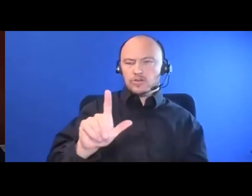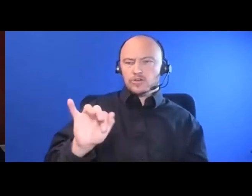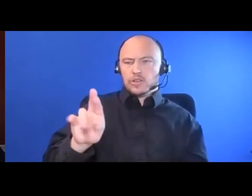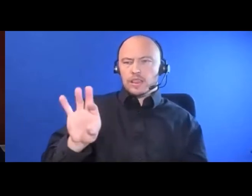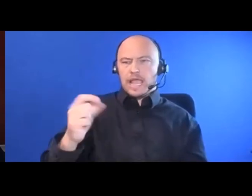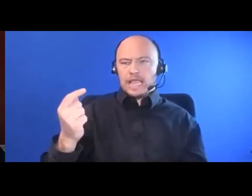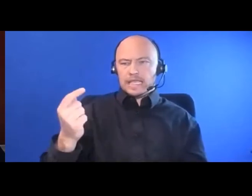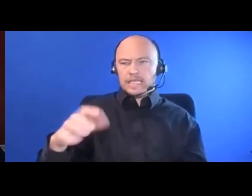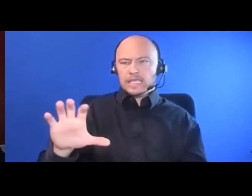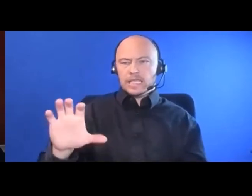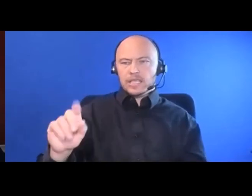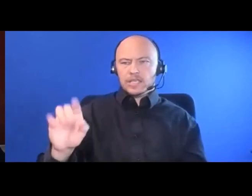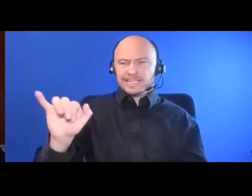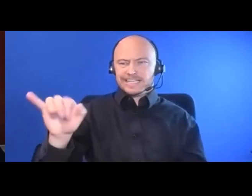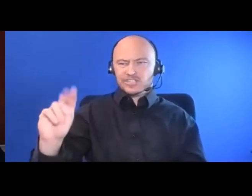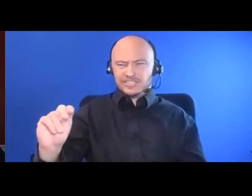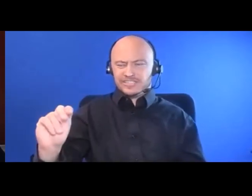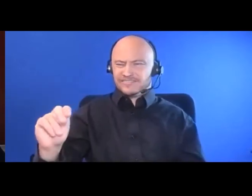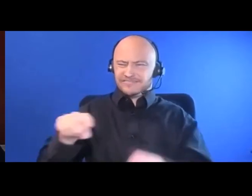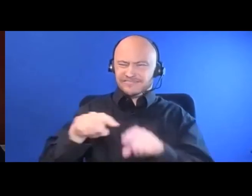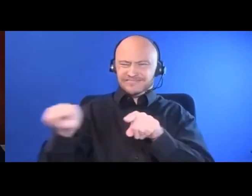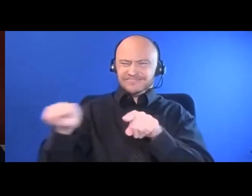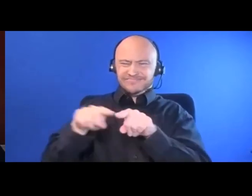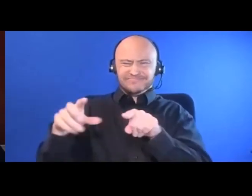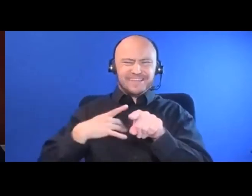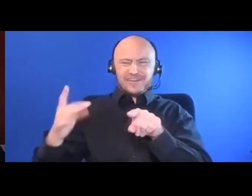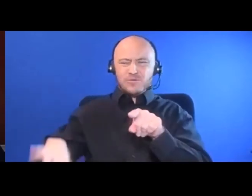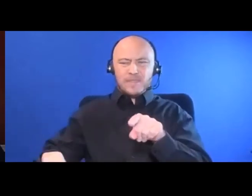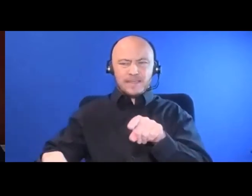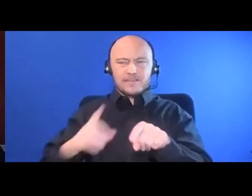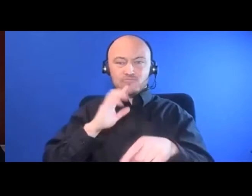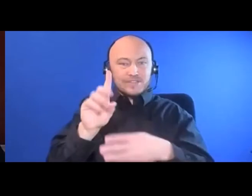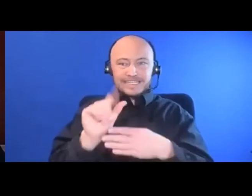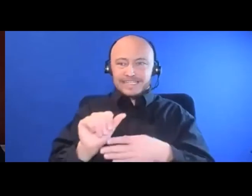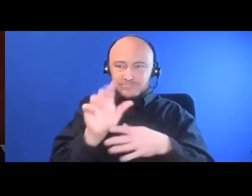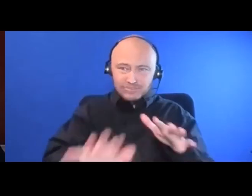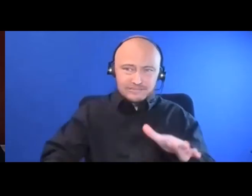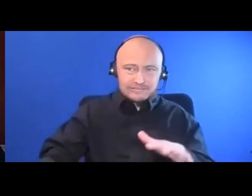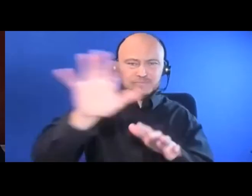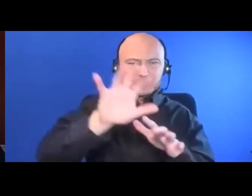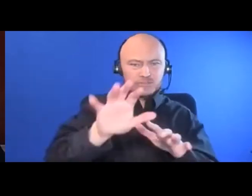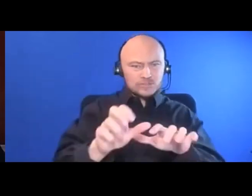because disability is everywhere. It's a very strong part of literature.